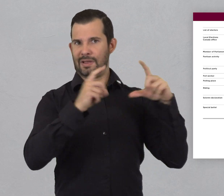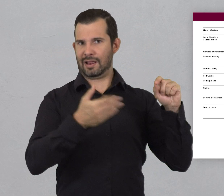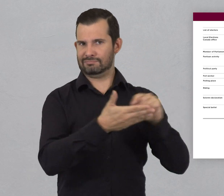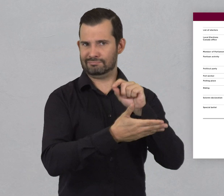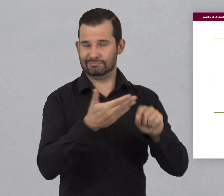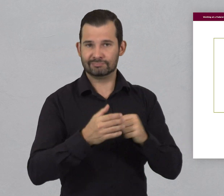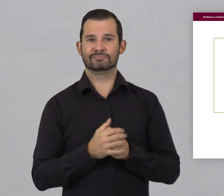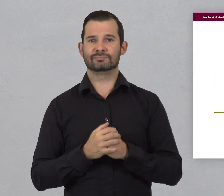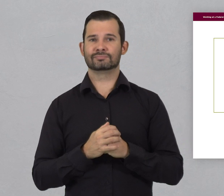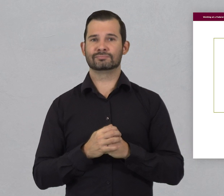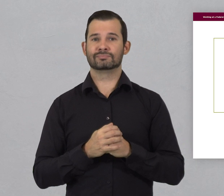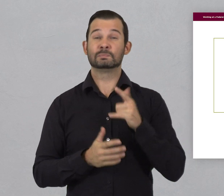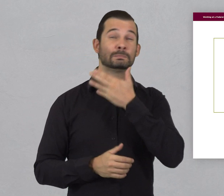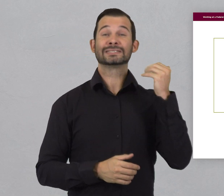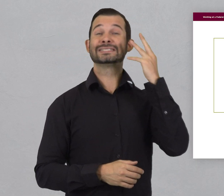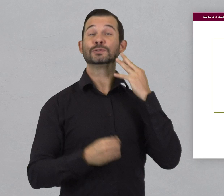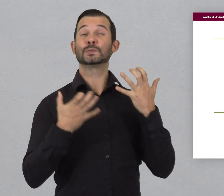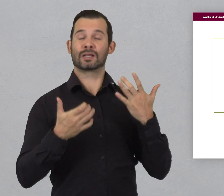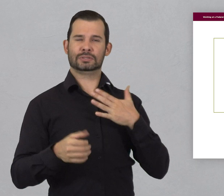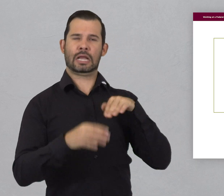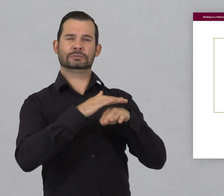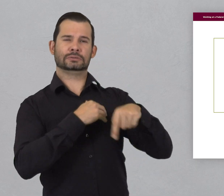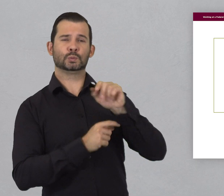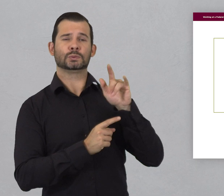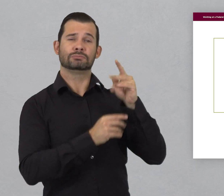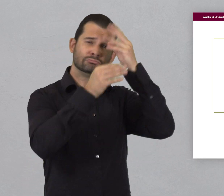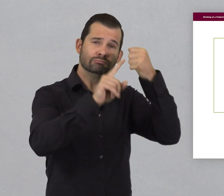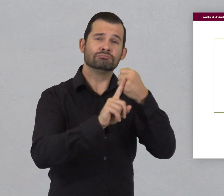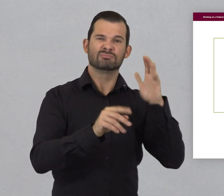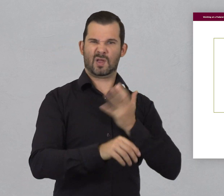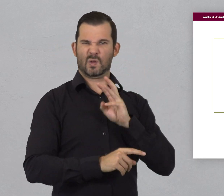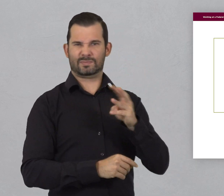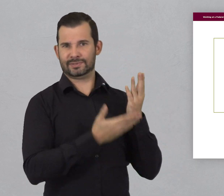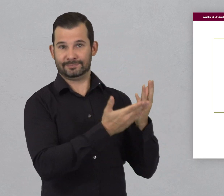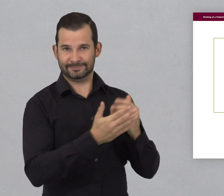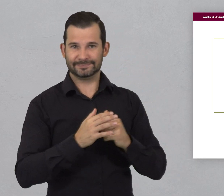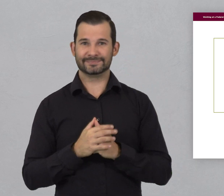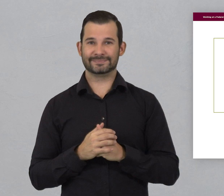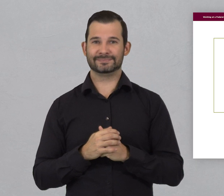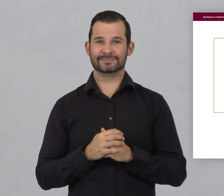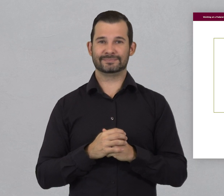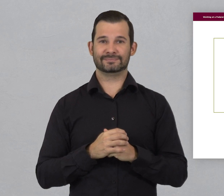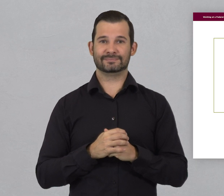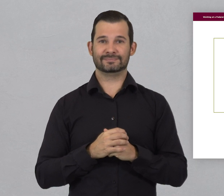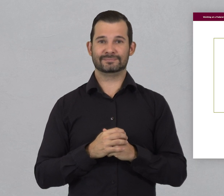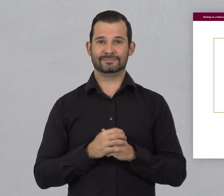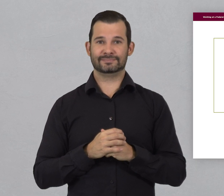For the best experience, access this toolkit on our website.